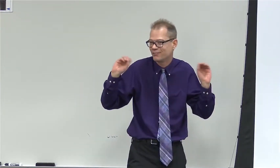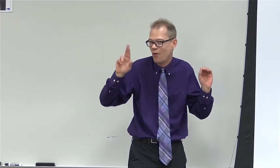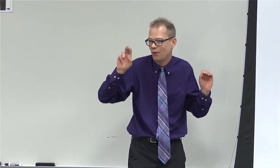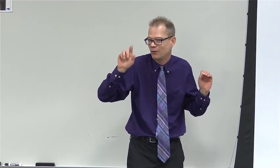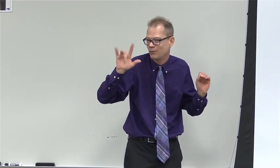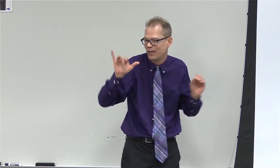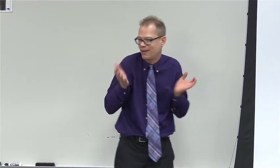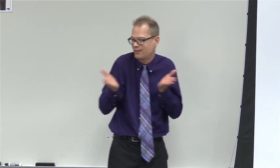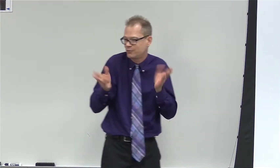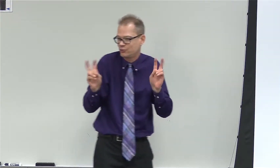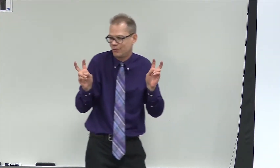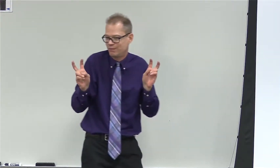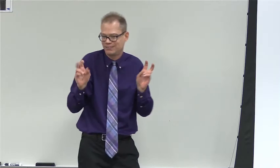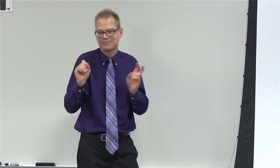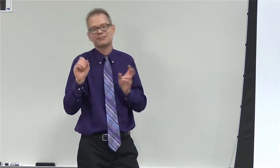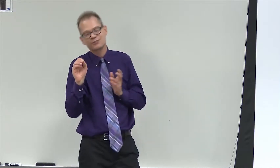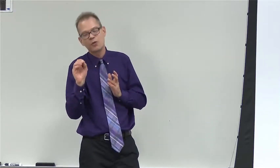no relay service really.